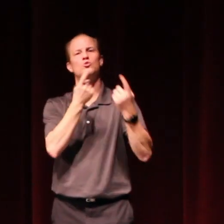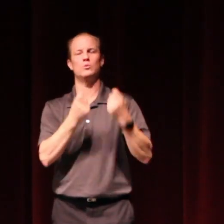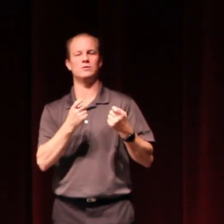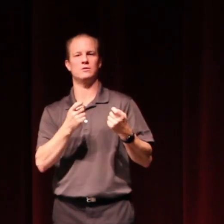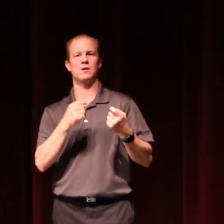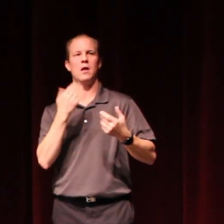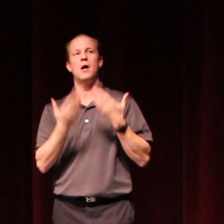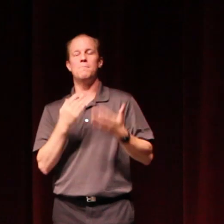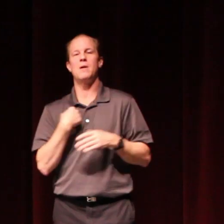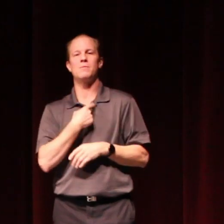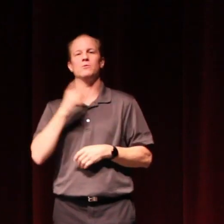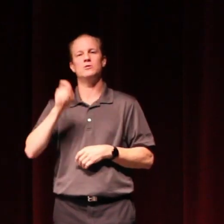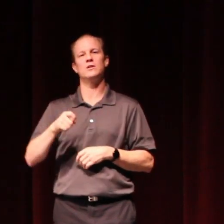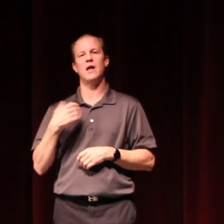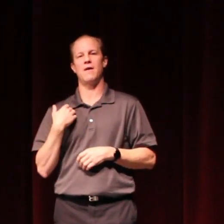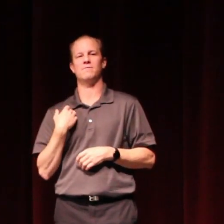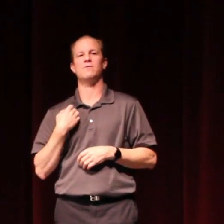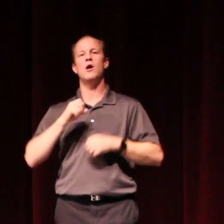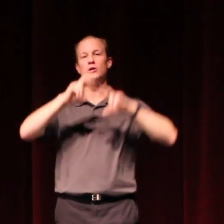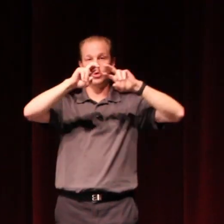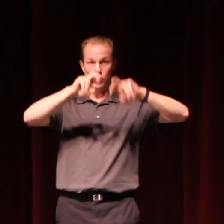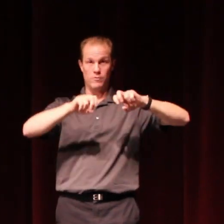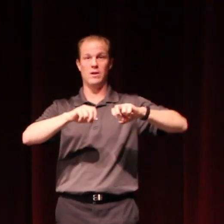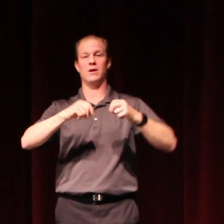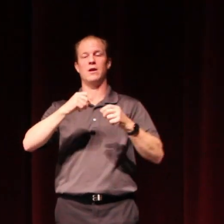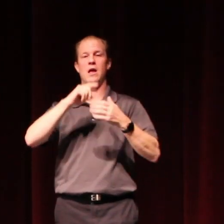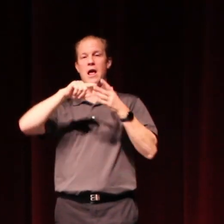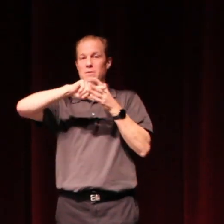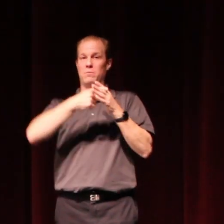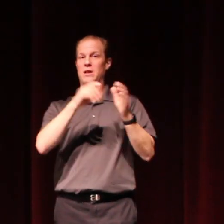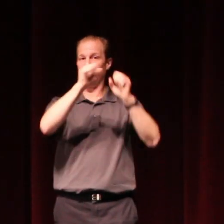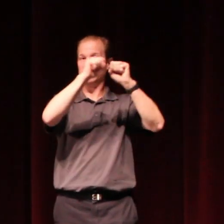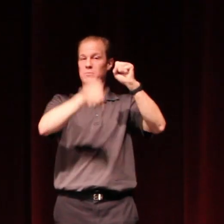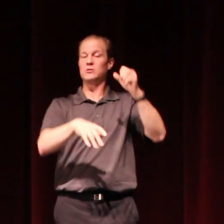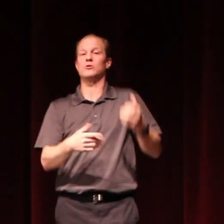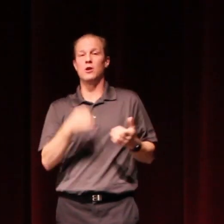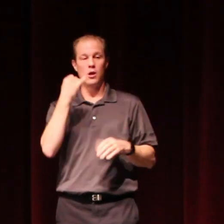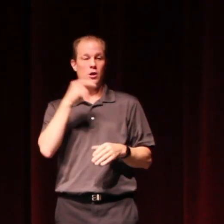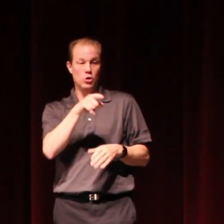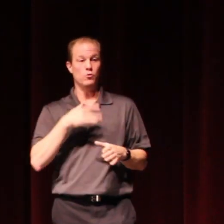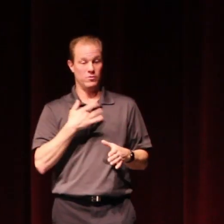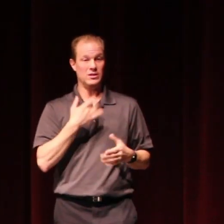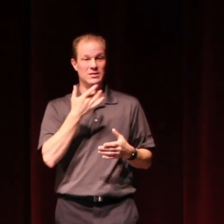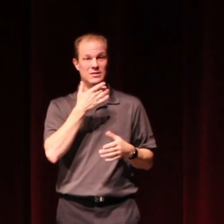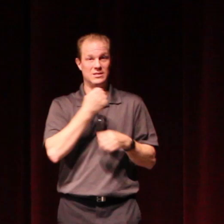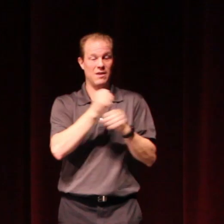a survey at the beginning of each semester. Do you feel safe, if not, why? You know,? Let's